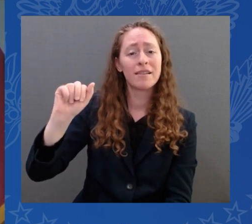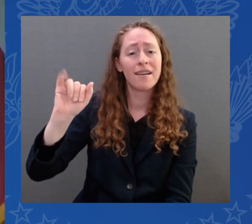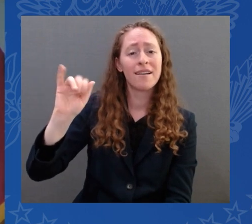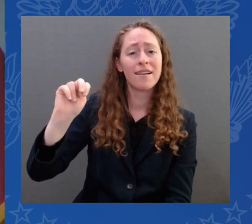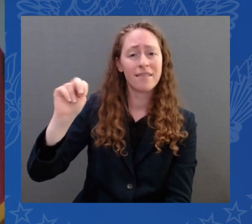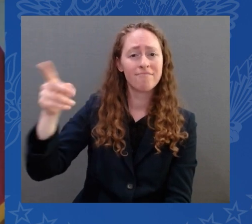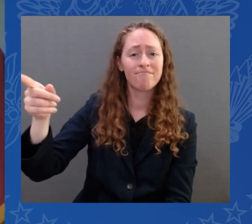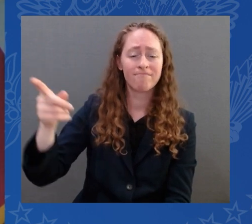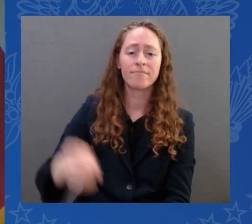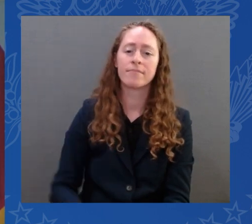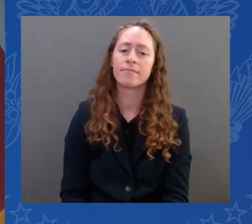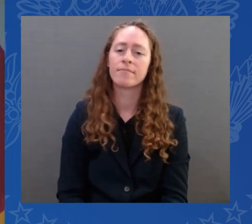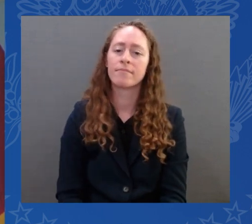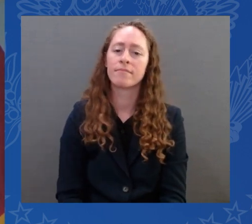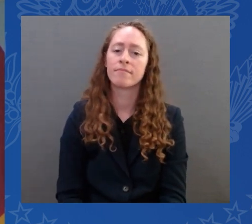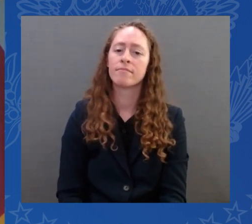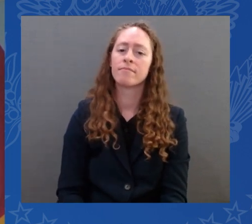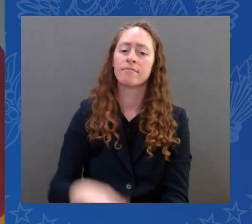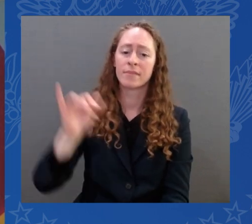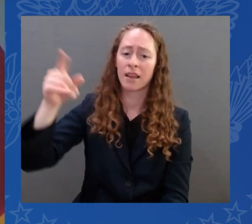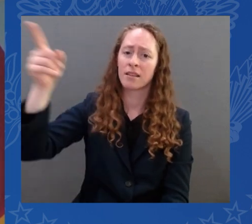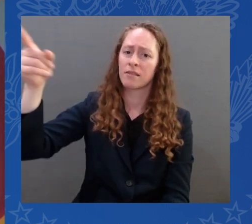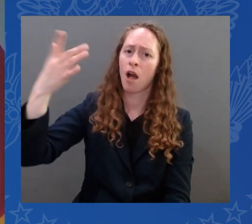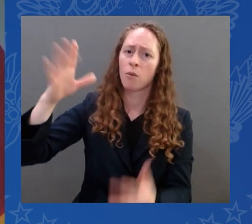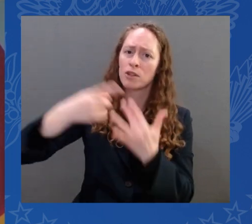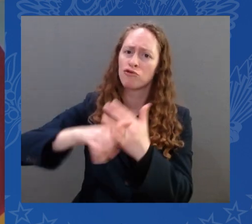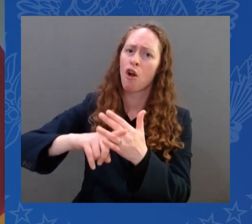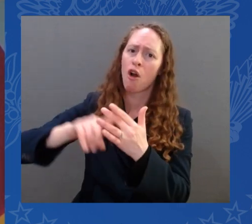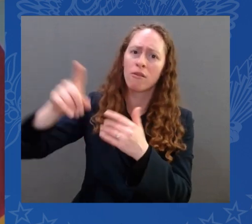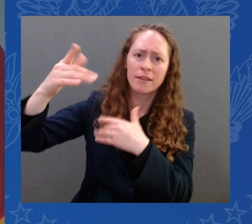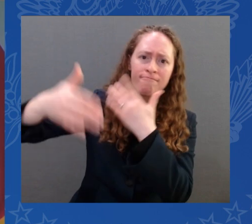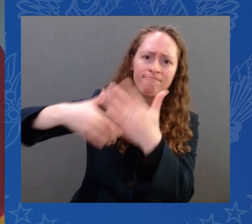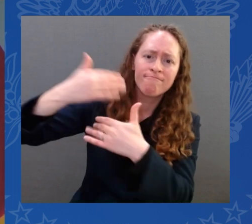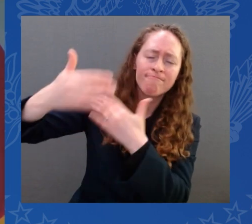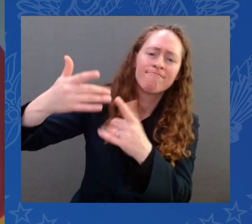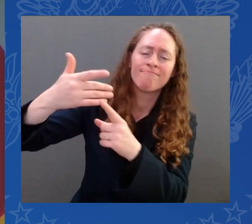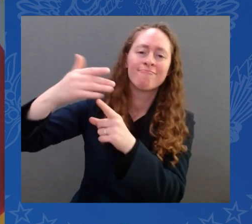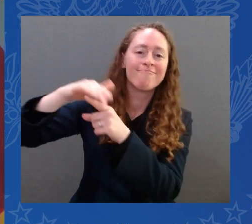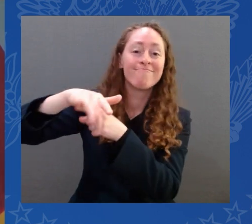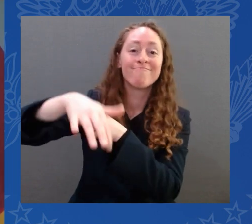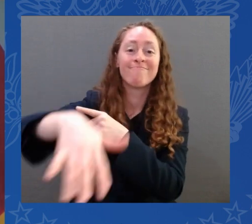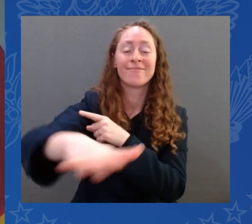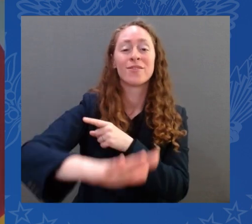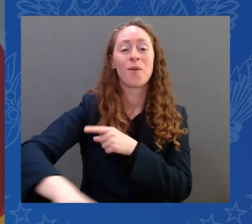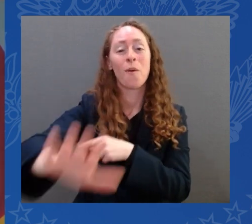I cannot promise you the way will be straight or the sailing will be easy,